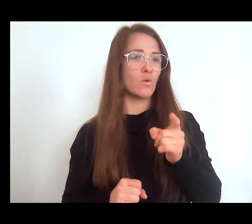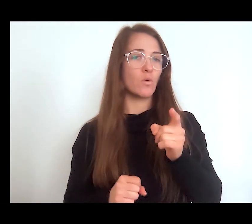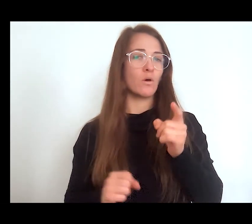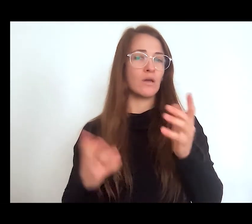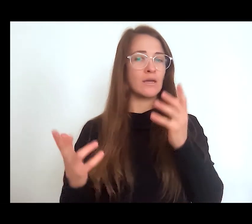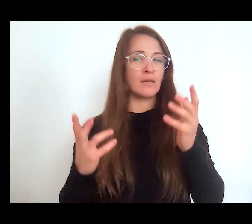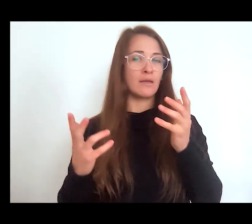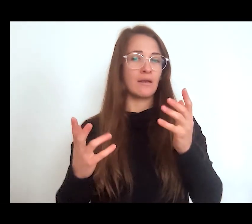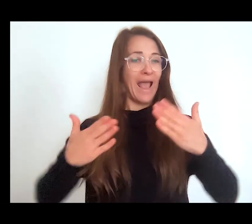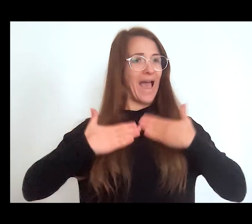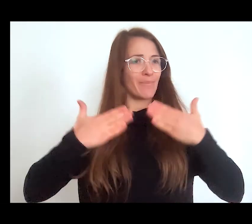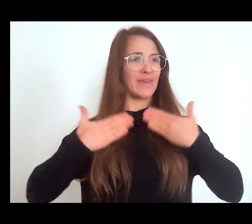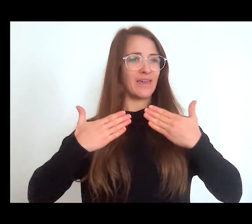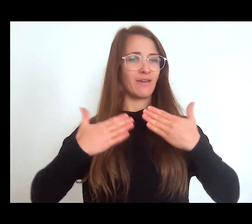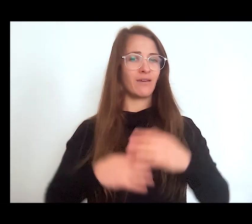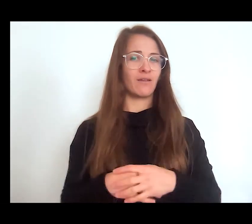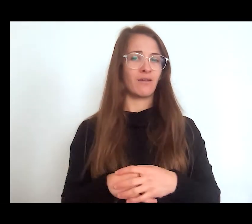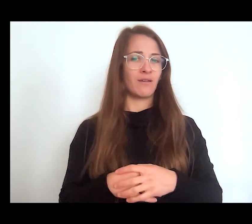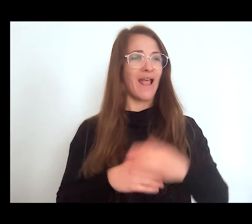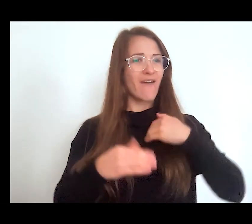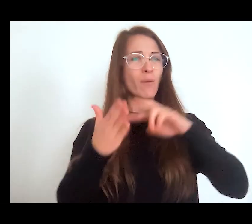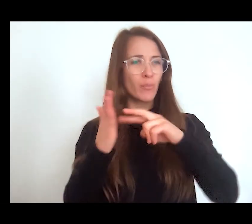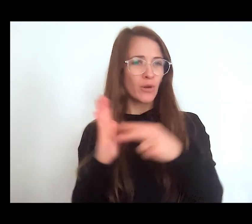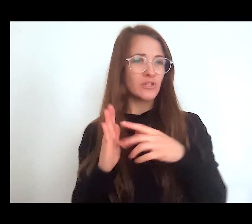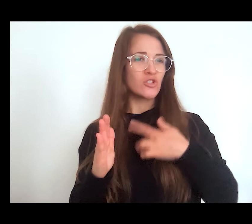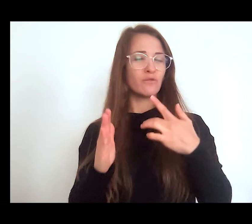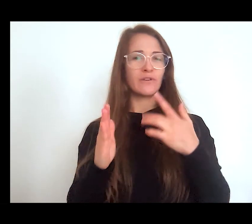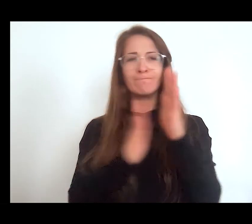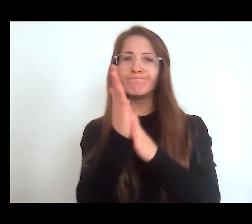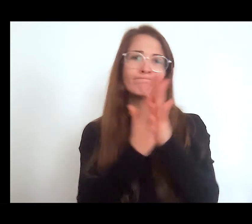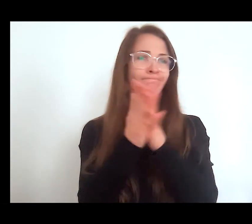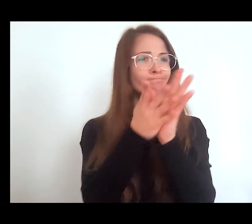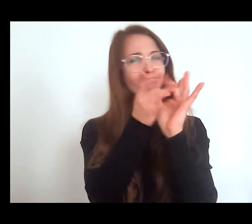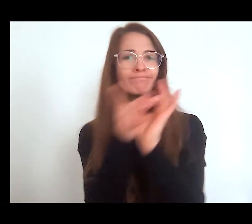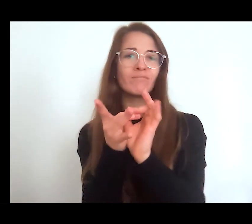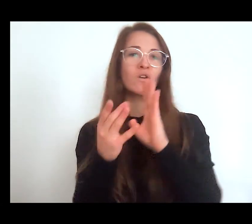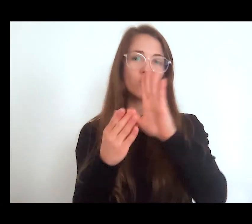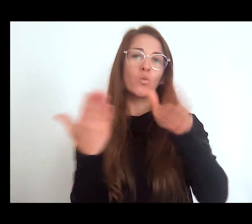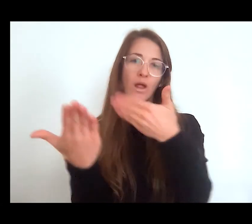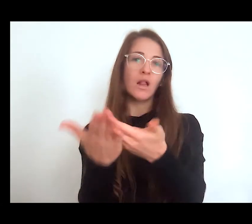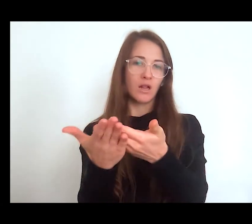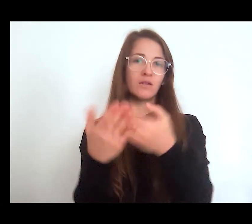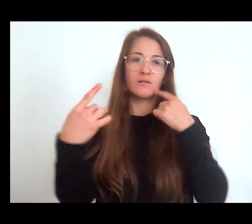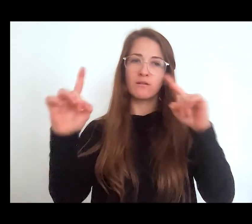THAT MAKES YOU HAPPY AND AS A PURPOSE THAT YOU FEEL PASSIONATE